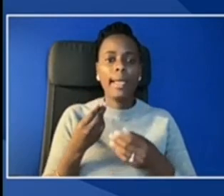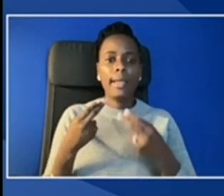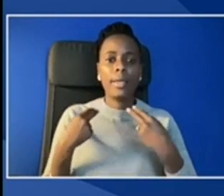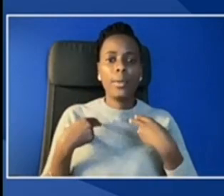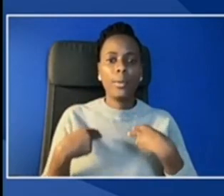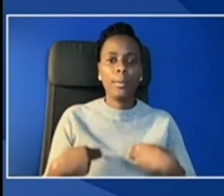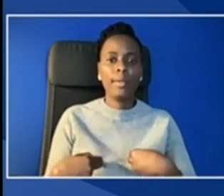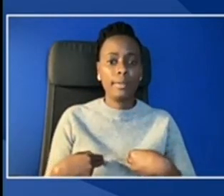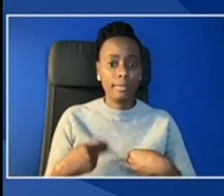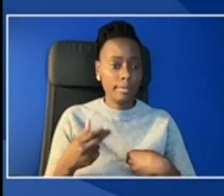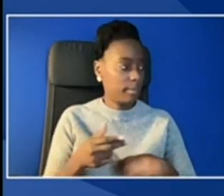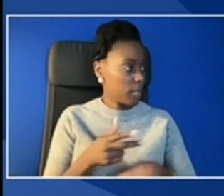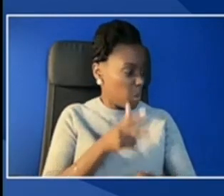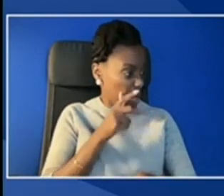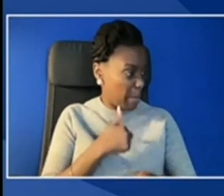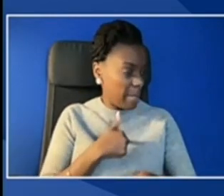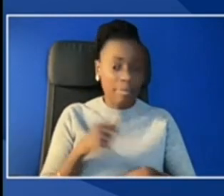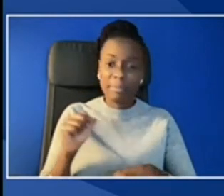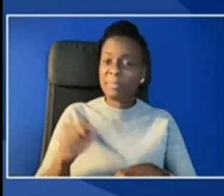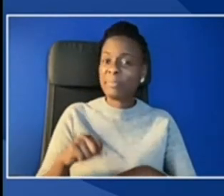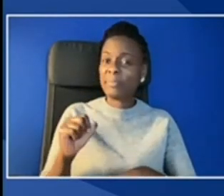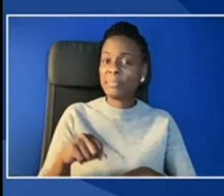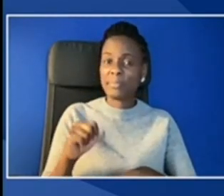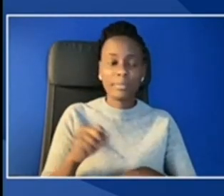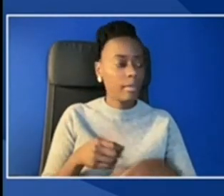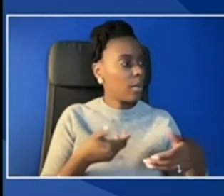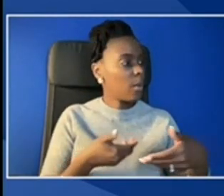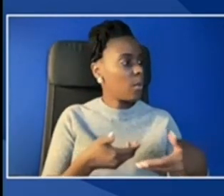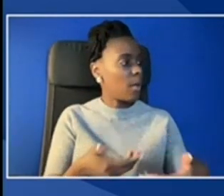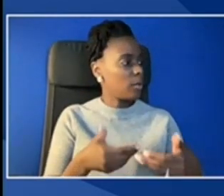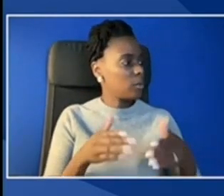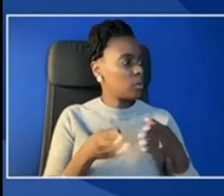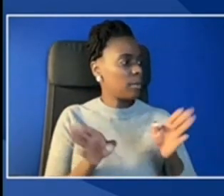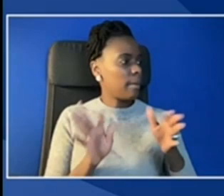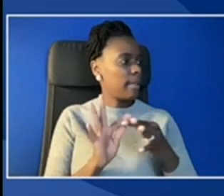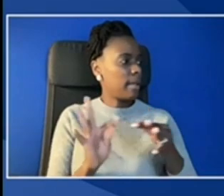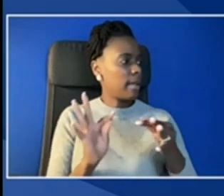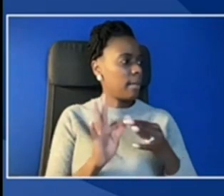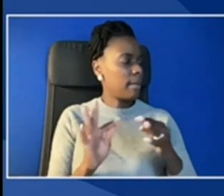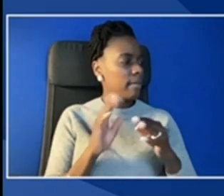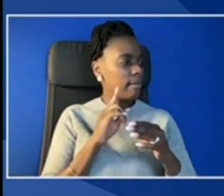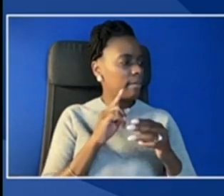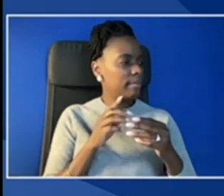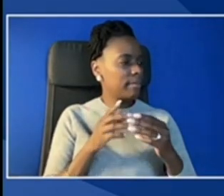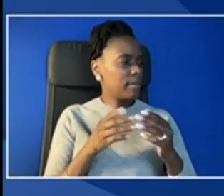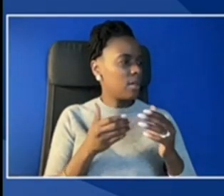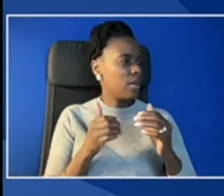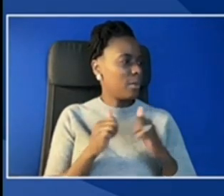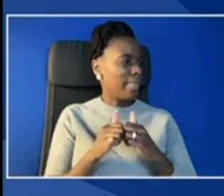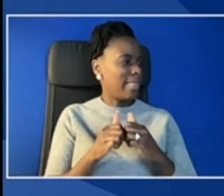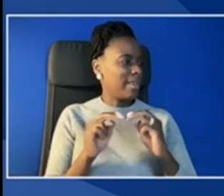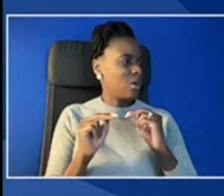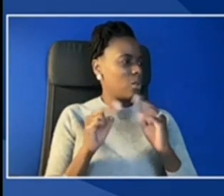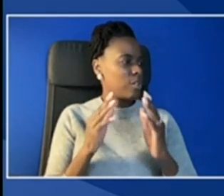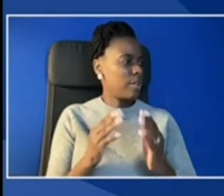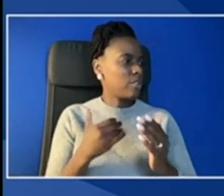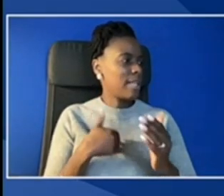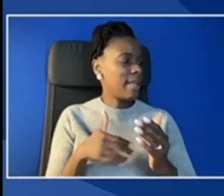Okay. Welcome to the public comment before the negotiators. You'll have three minutes with a 30-second warning.